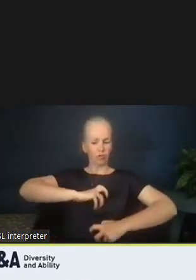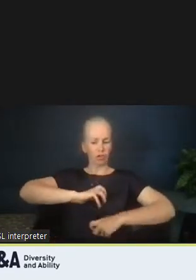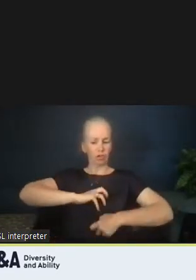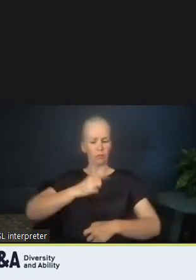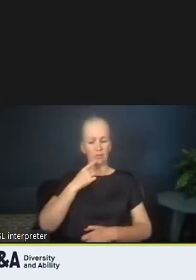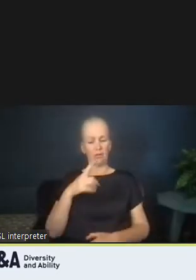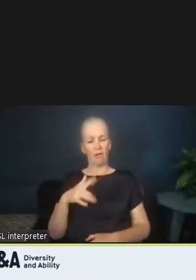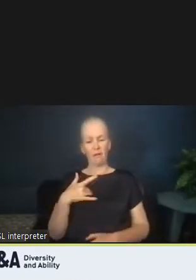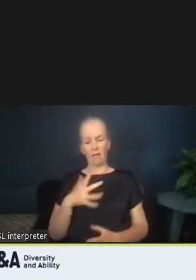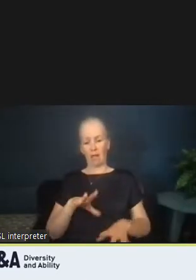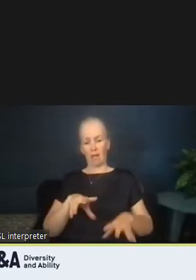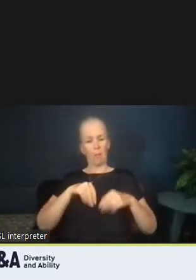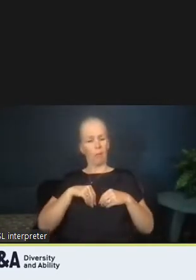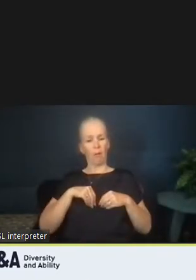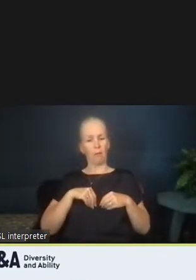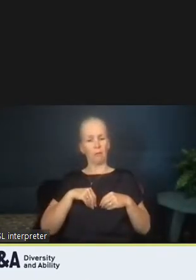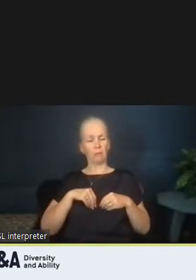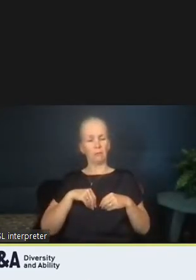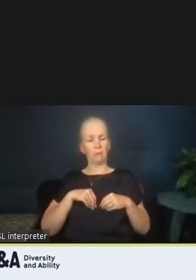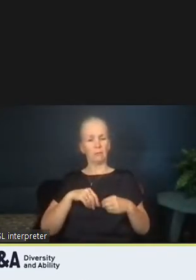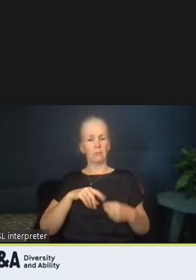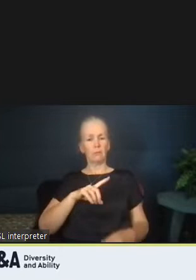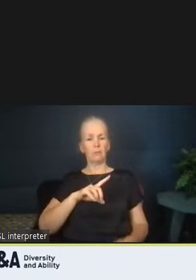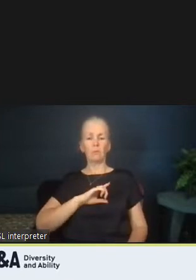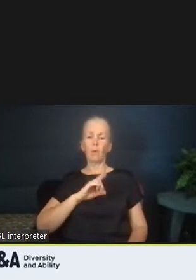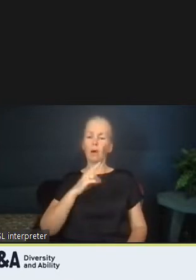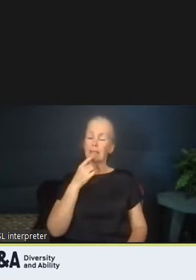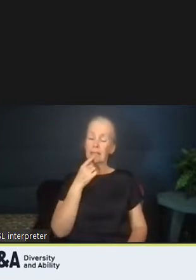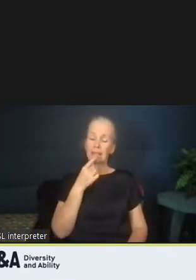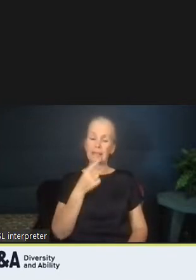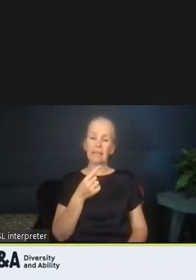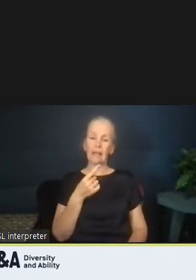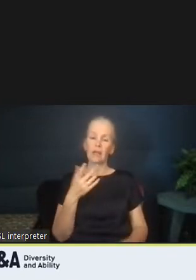don't feel like they belong. And the reason why I mentioned this I'm sure the previous speakers have